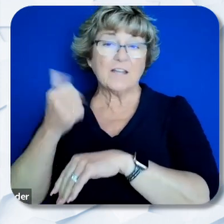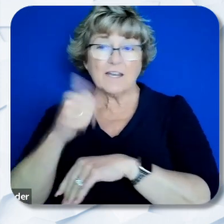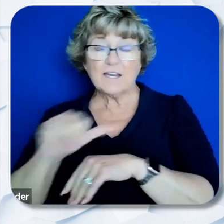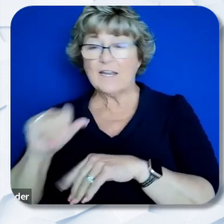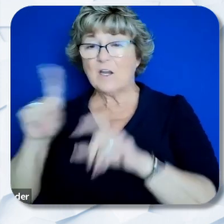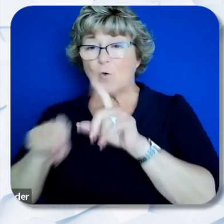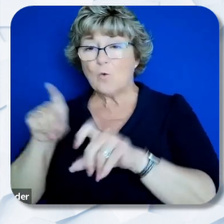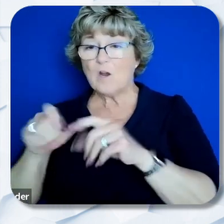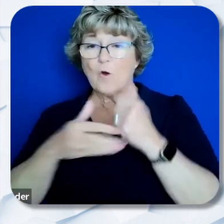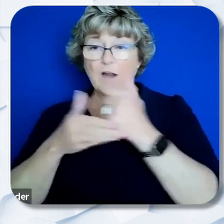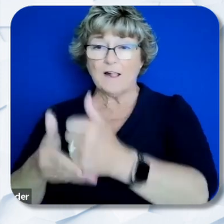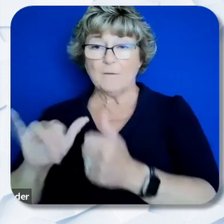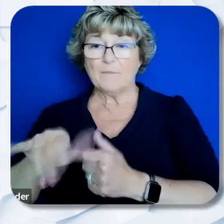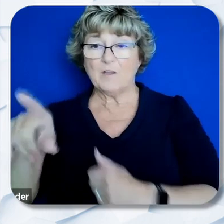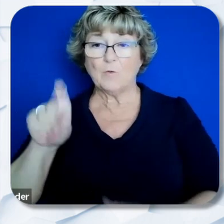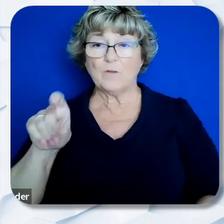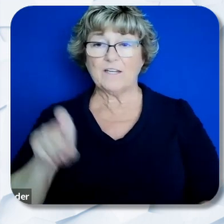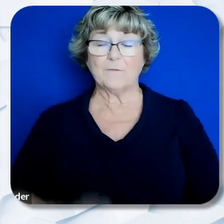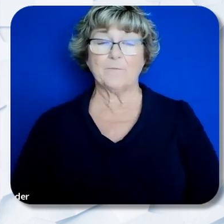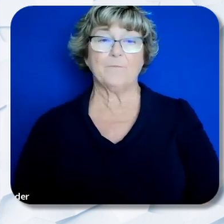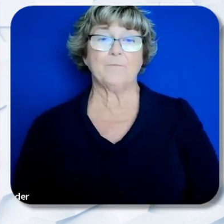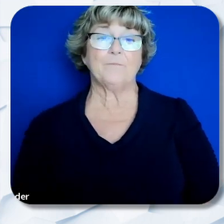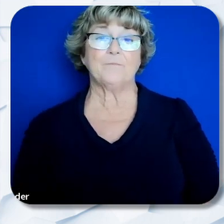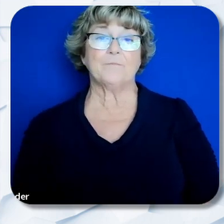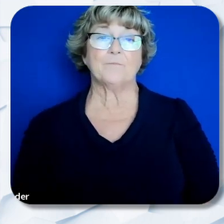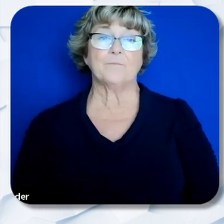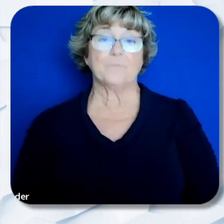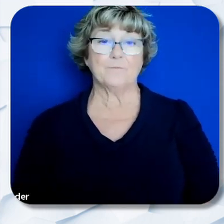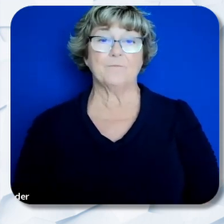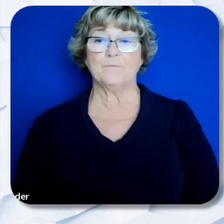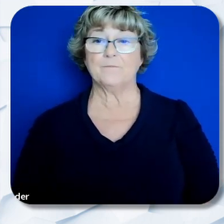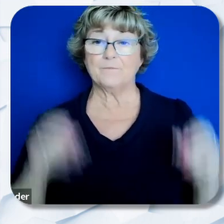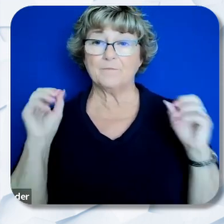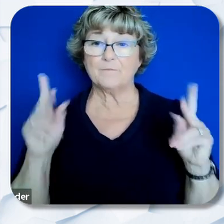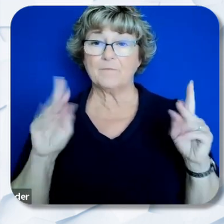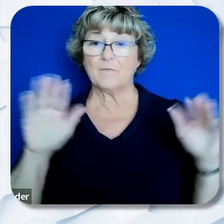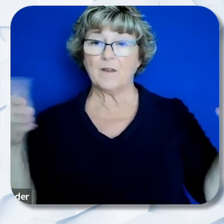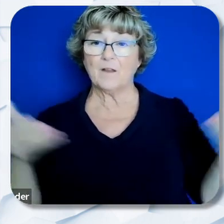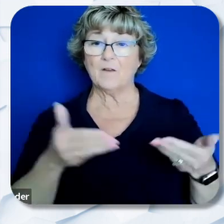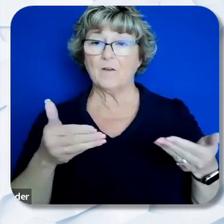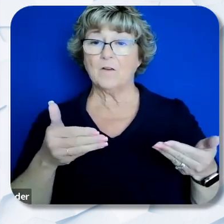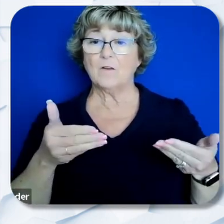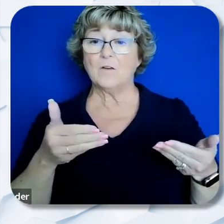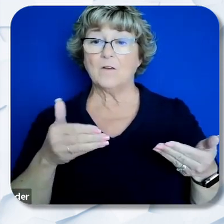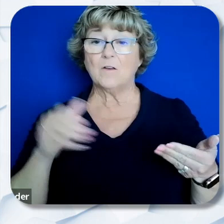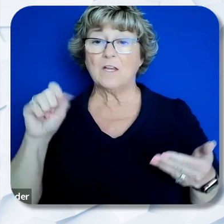you need. All right. I would love to introduce Steven Rogers from the data unit to discuss